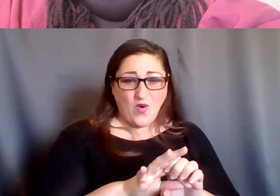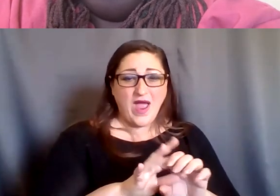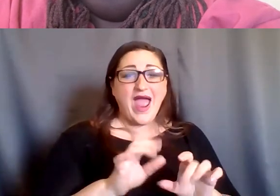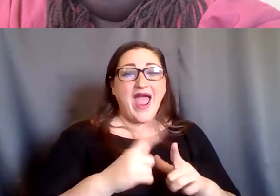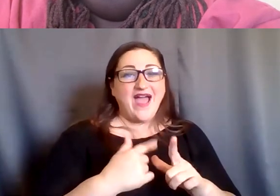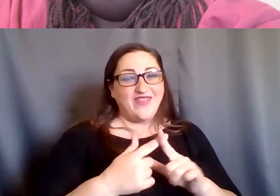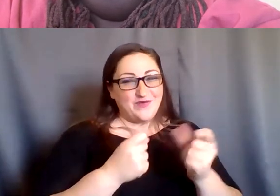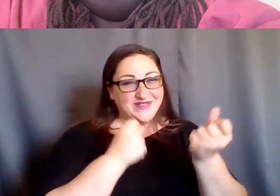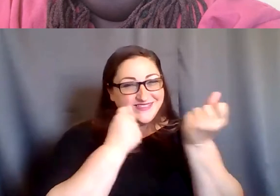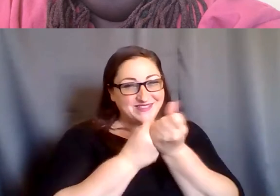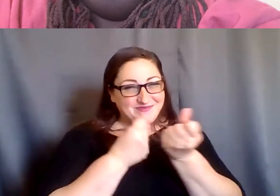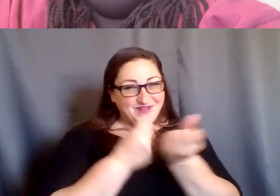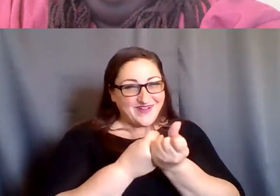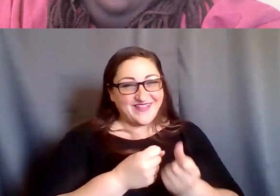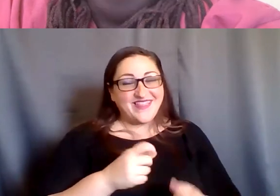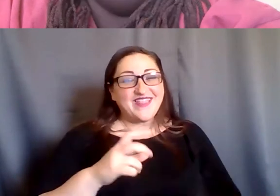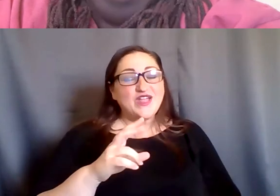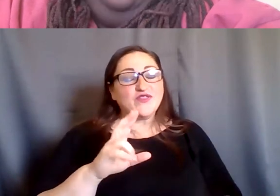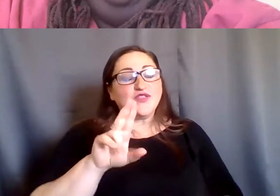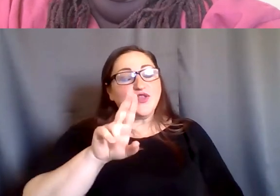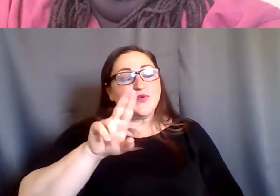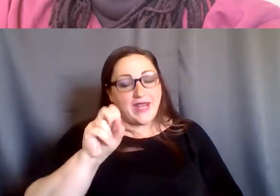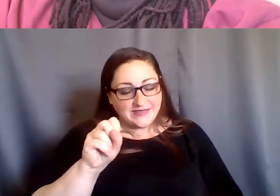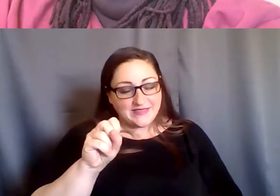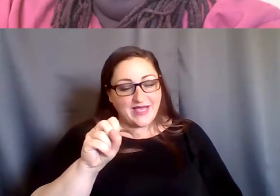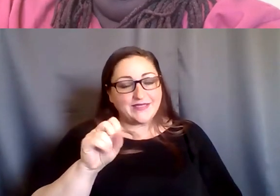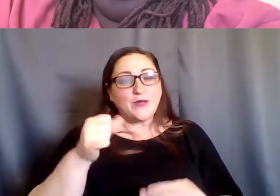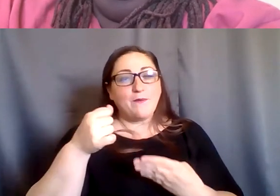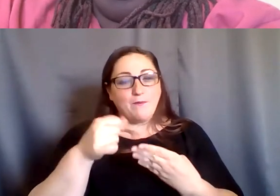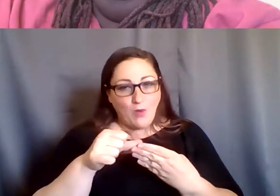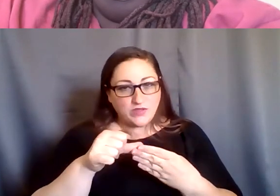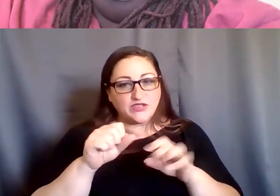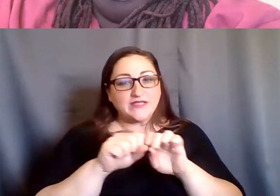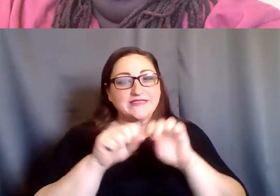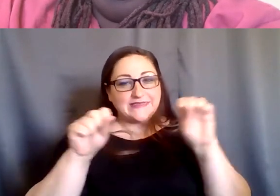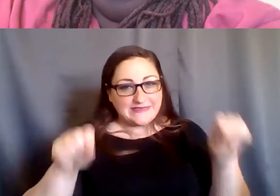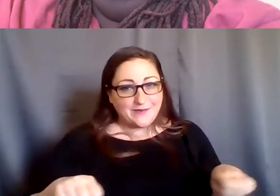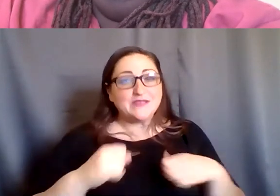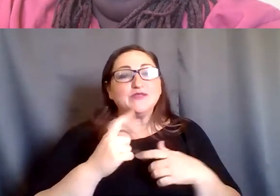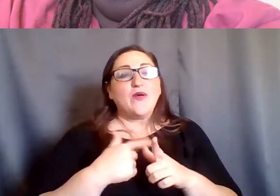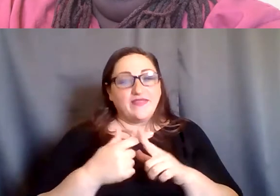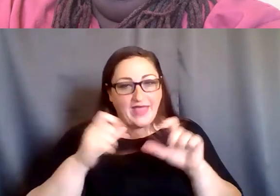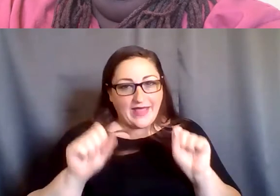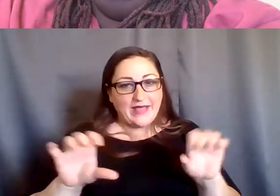Postal system and fund them so that they can do the very critical work that they do. Absolutely.